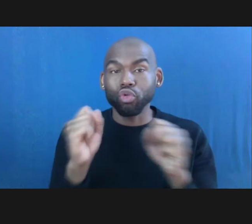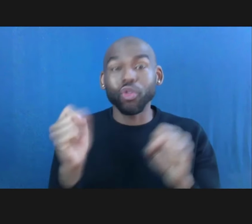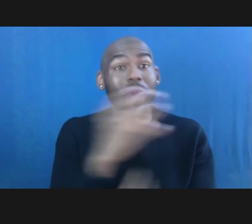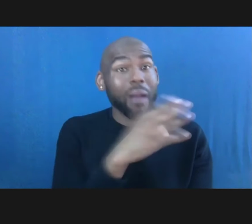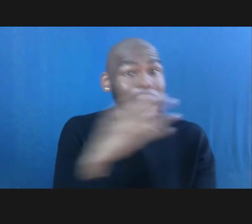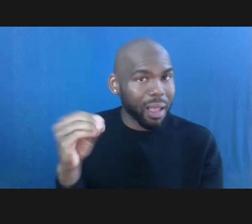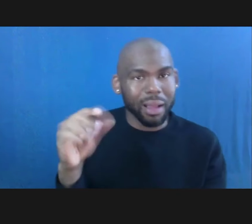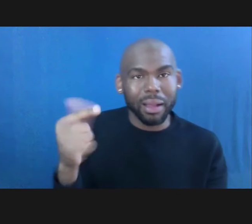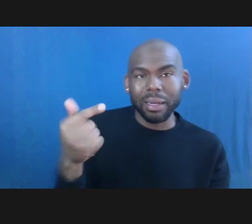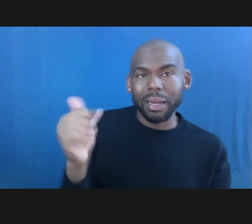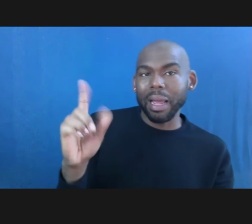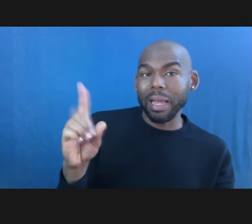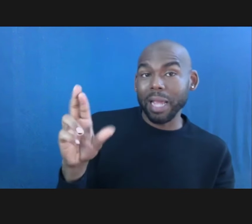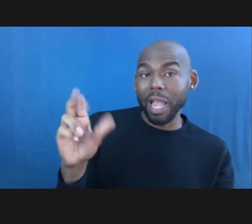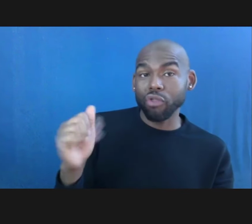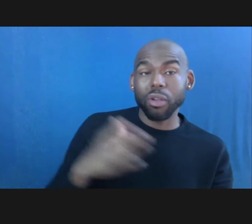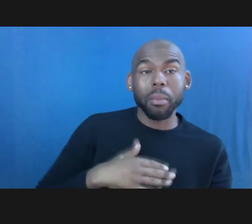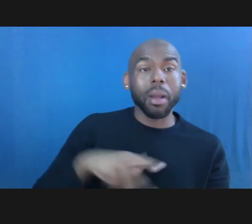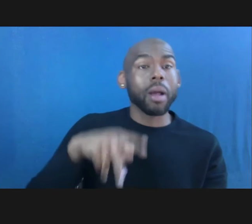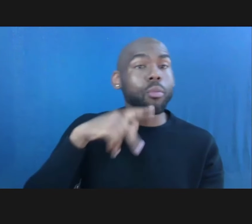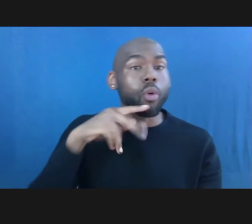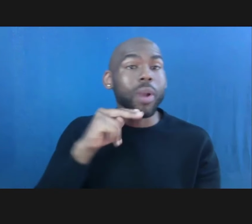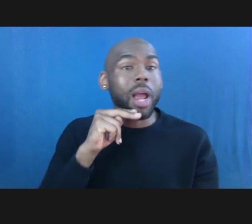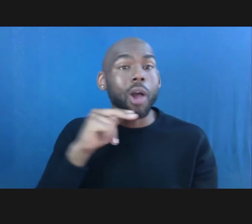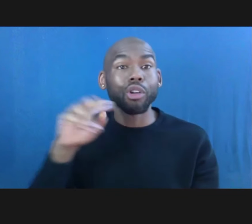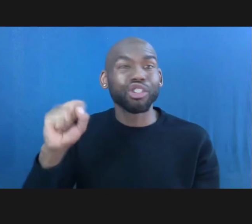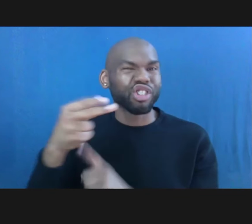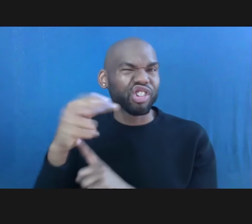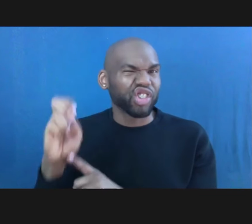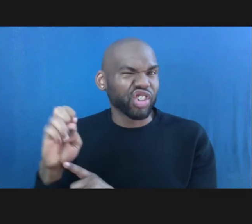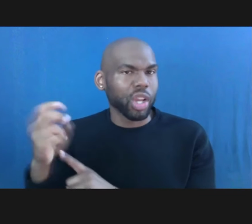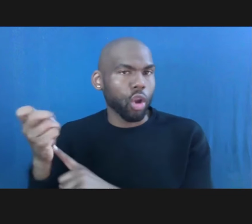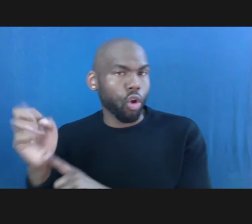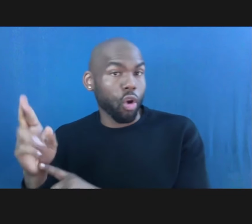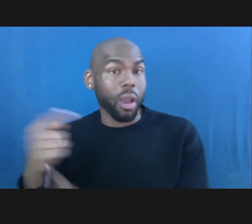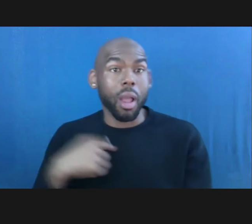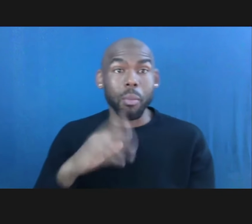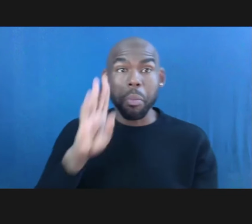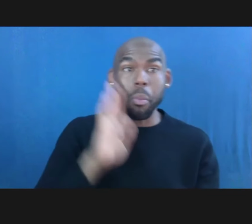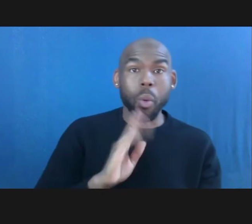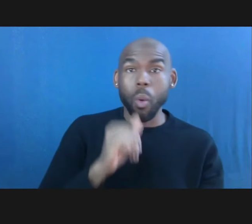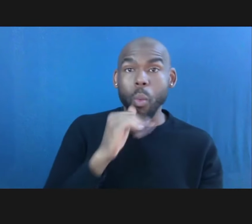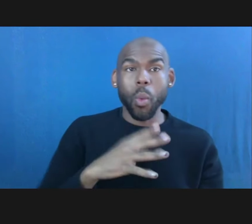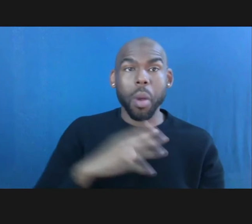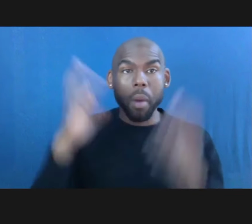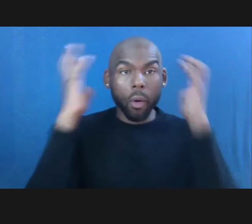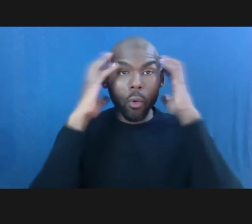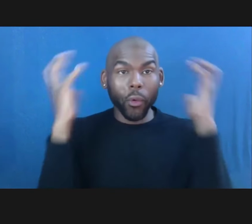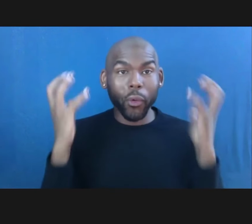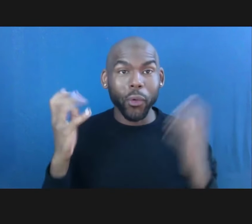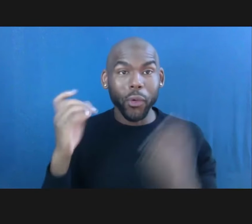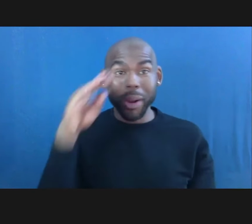my pronouns are she, her, and I am a Brown woman with curly black hair. Today I'm wearing